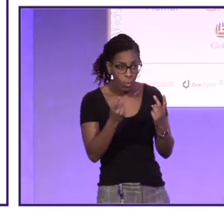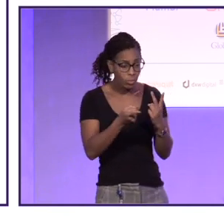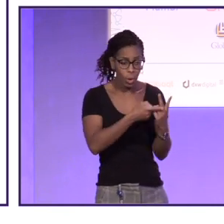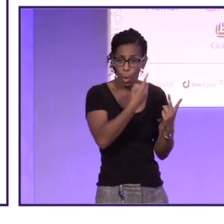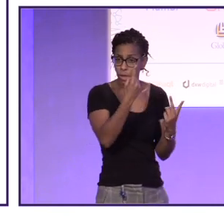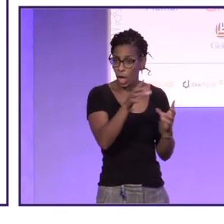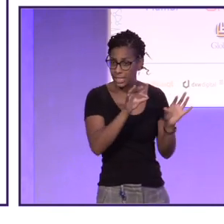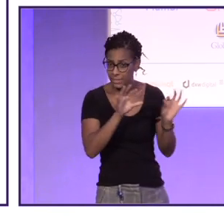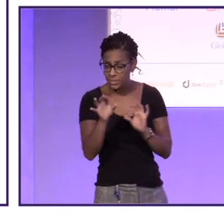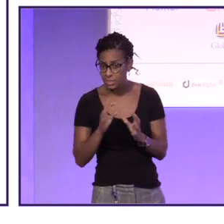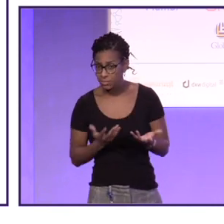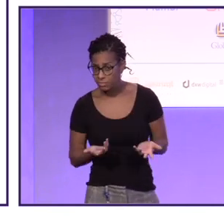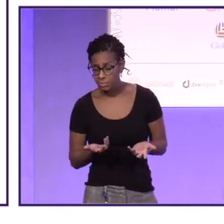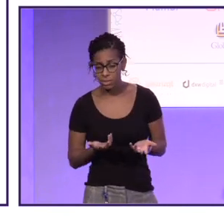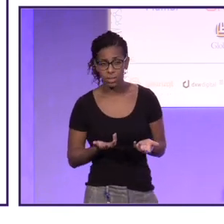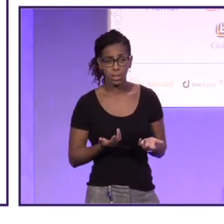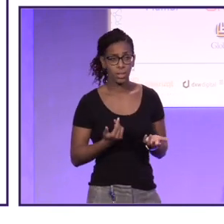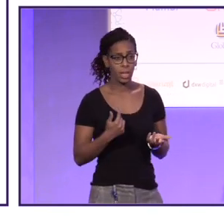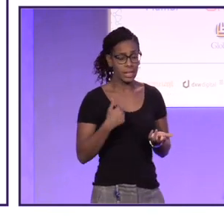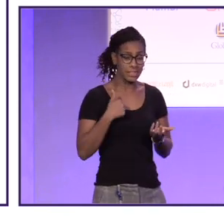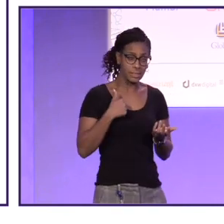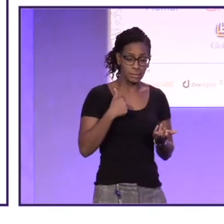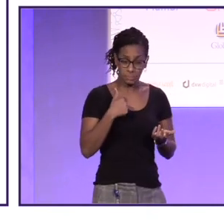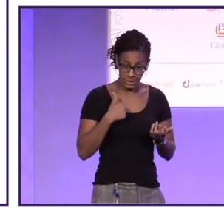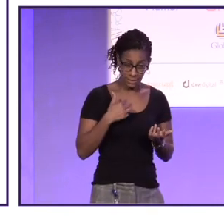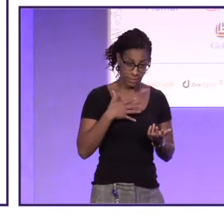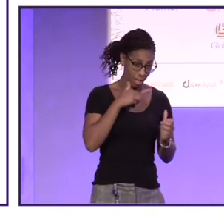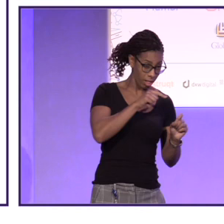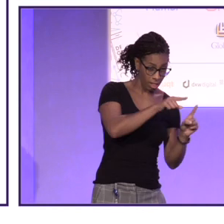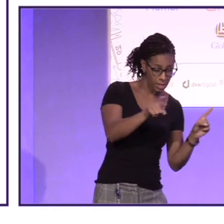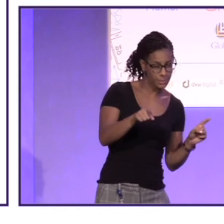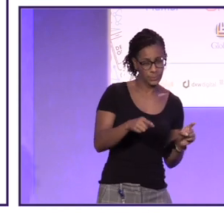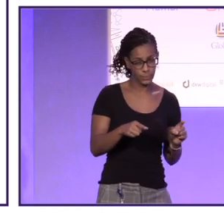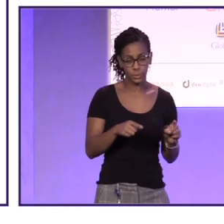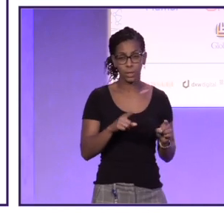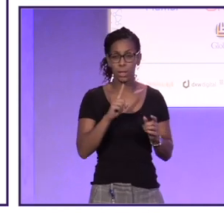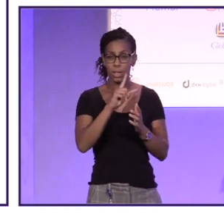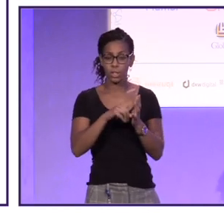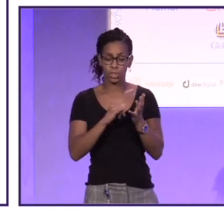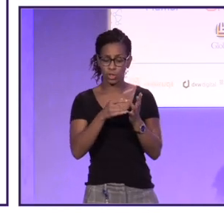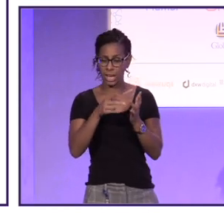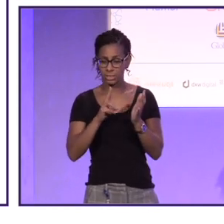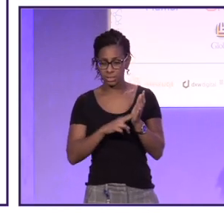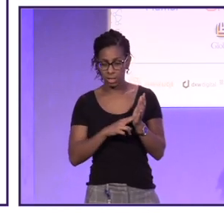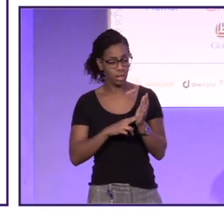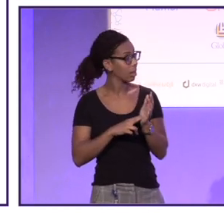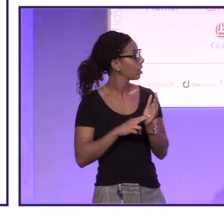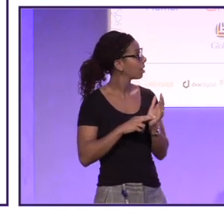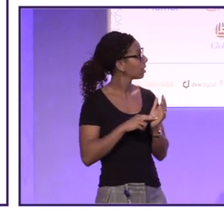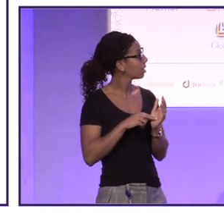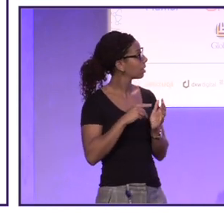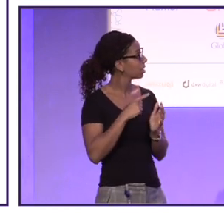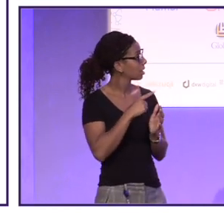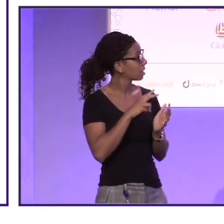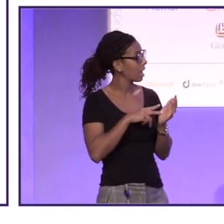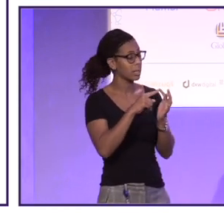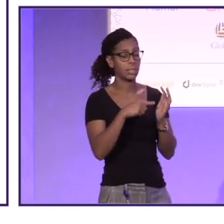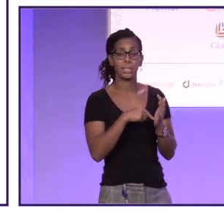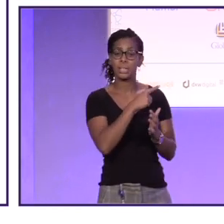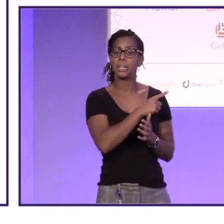I'm not so sure that I'm convinced by any of them. Jsonnet is actually really good. By the time you get to functions and like